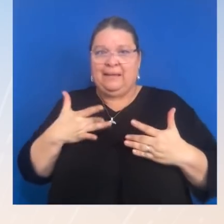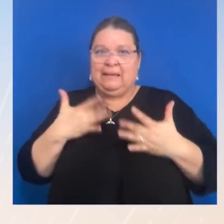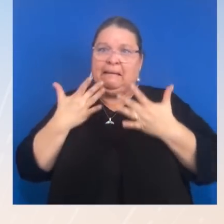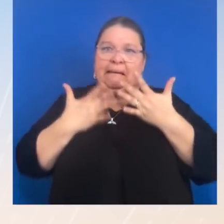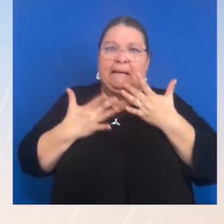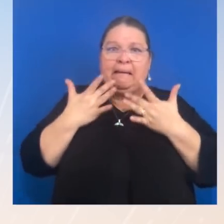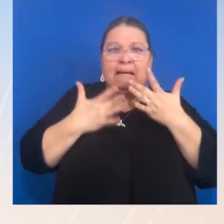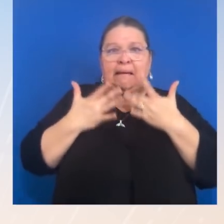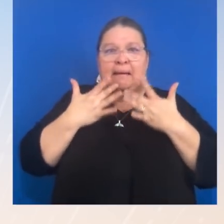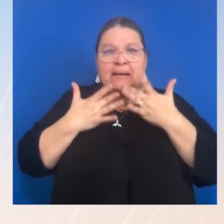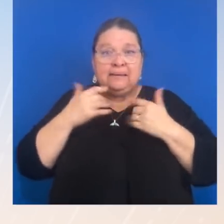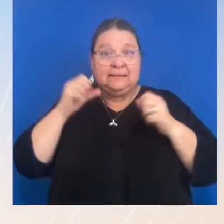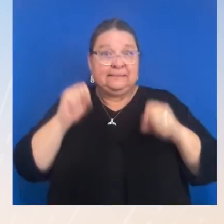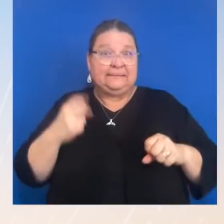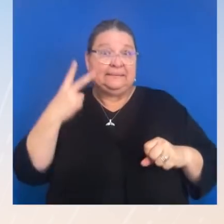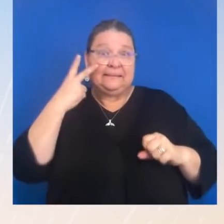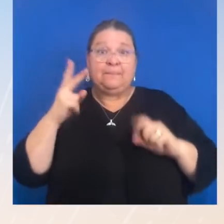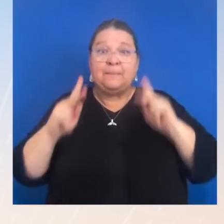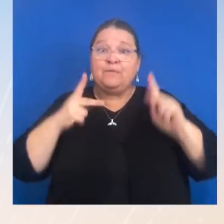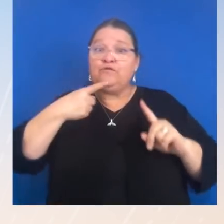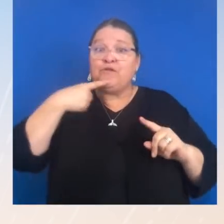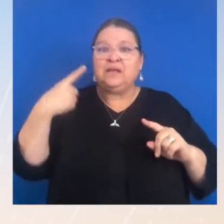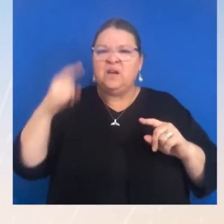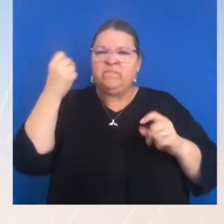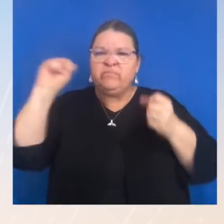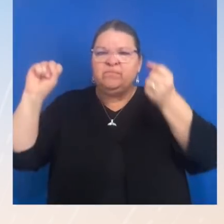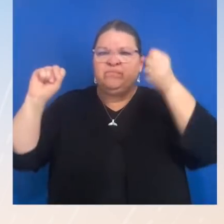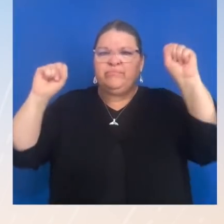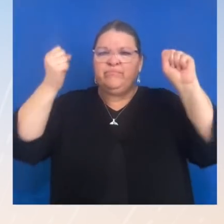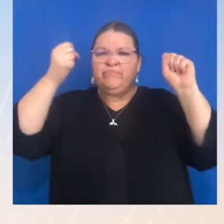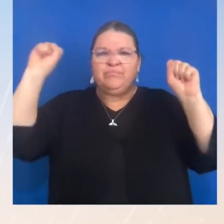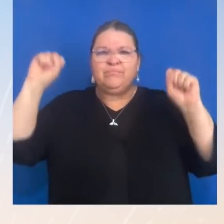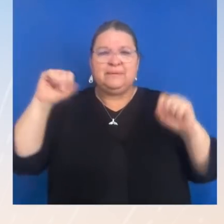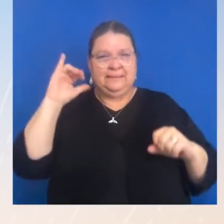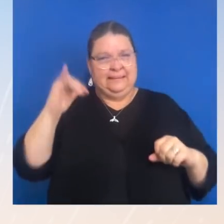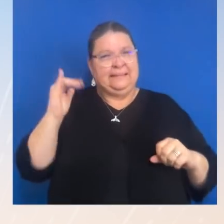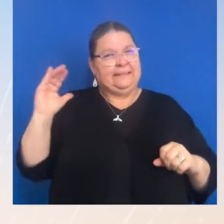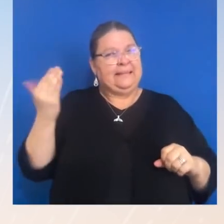The Press: Thanks. And can you talk to us a little bit about the President's engagement with senators